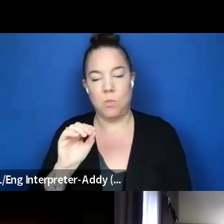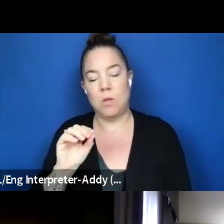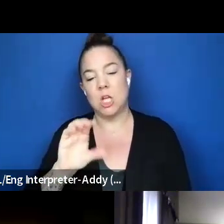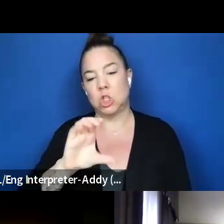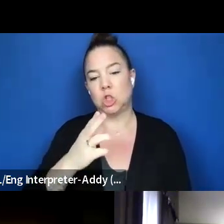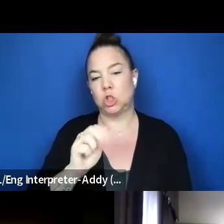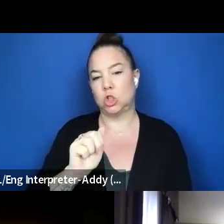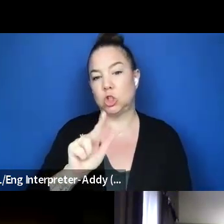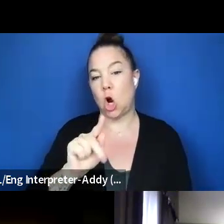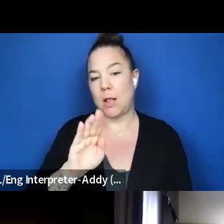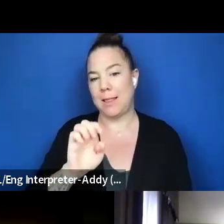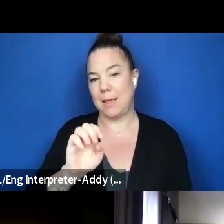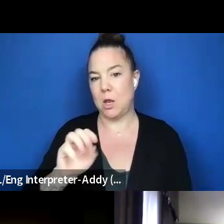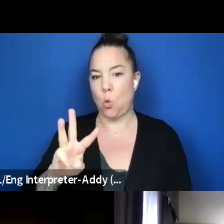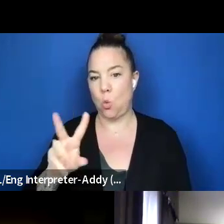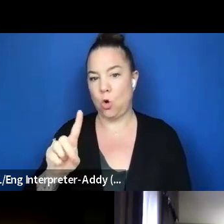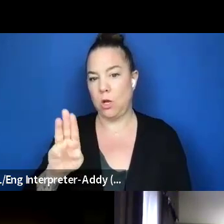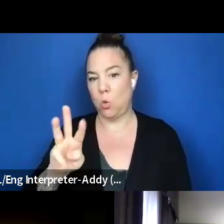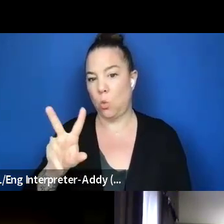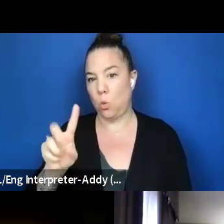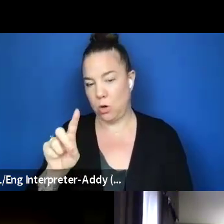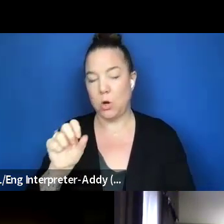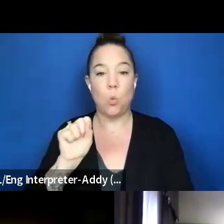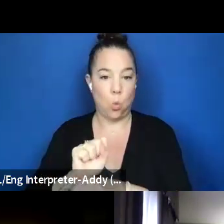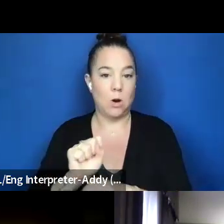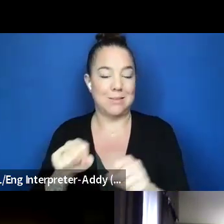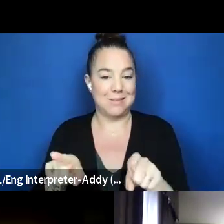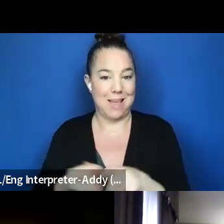Adeleigh Belyeu: as an advocate with the National Down Syndrome Society.